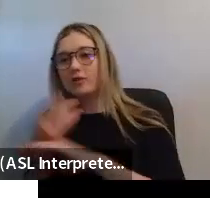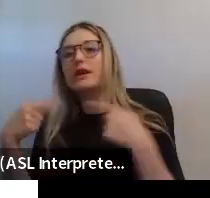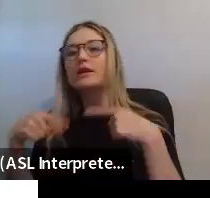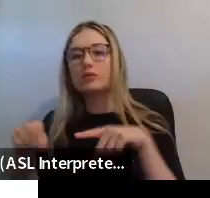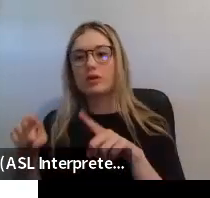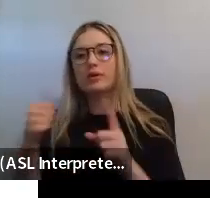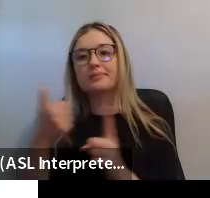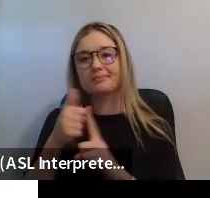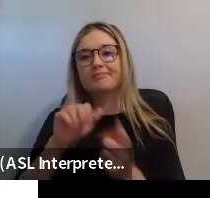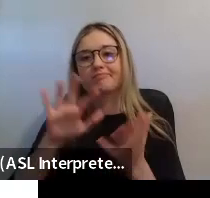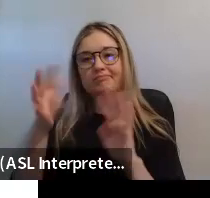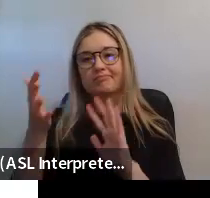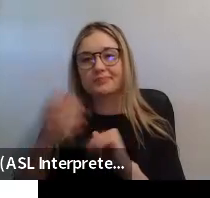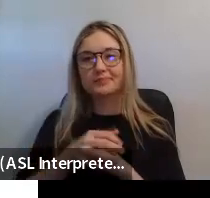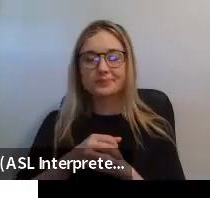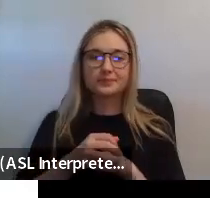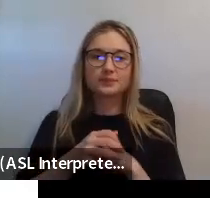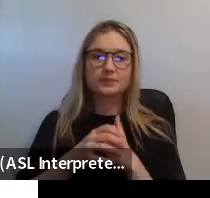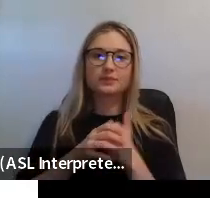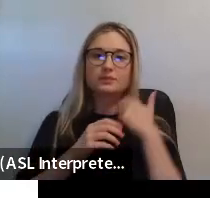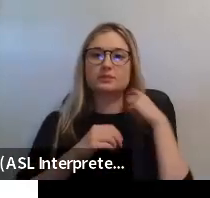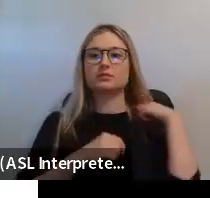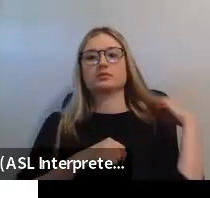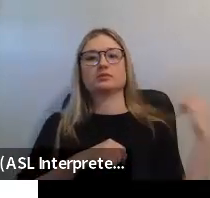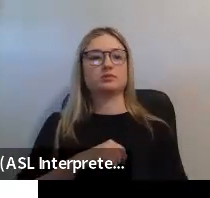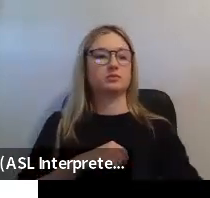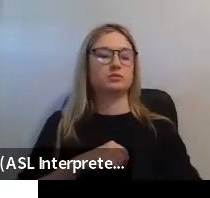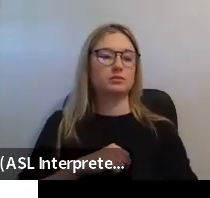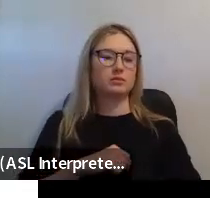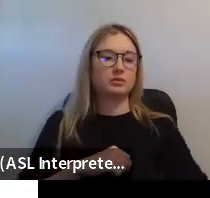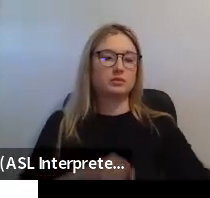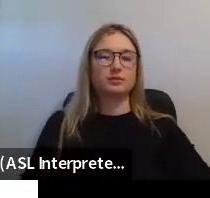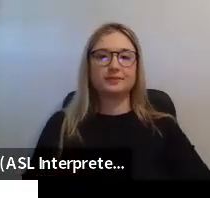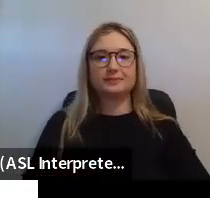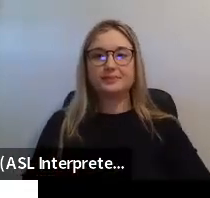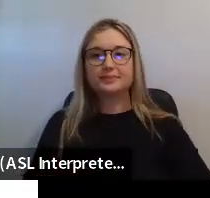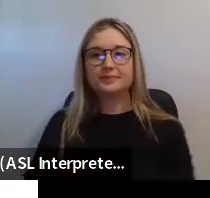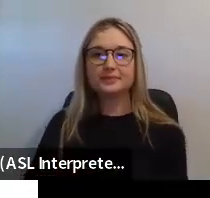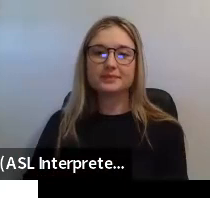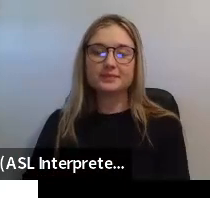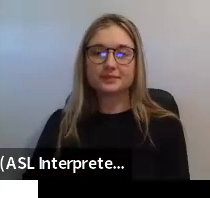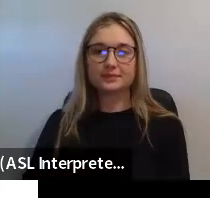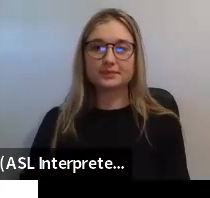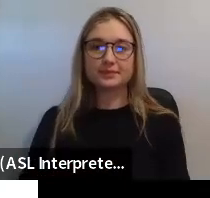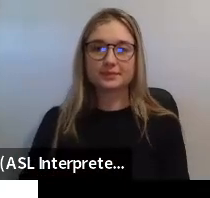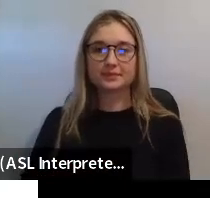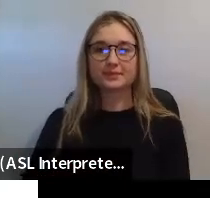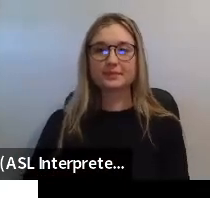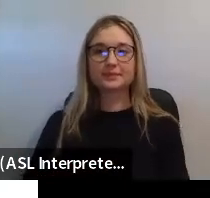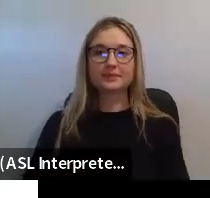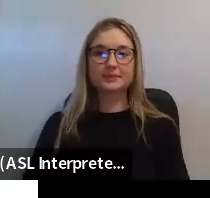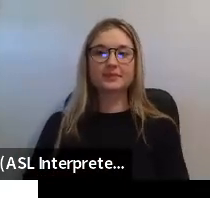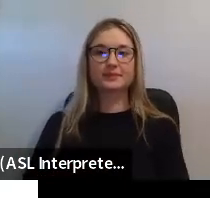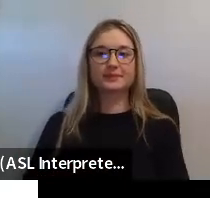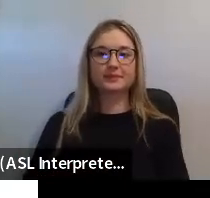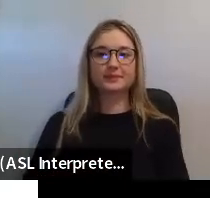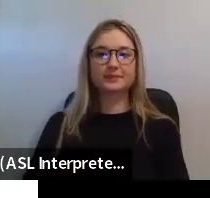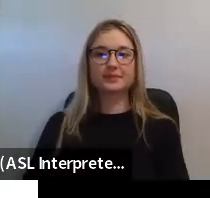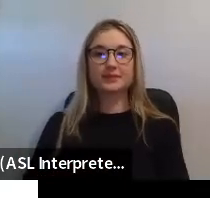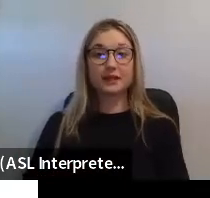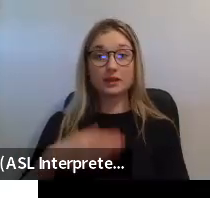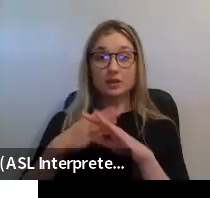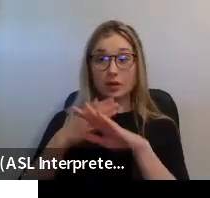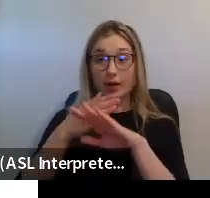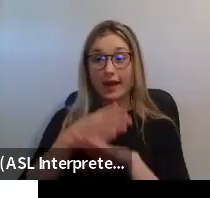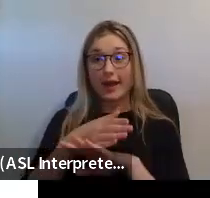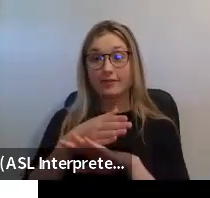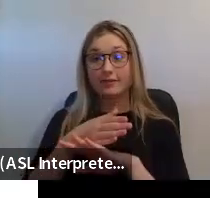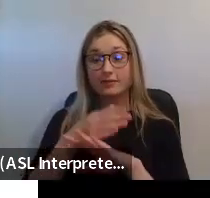And again, it's before after in during a natural disaster.